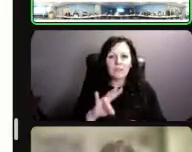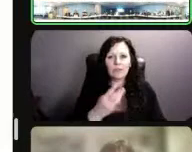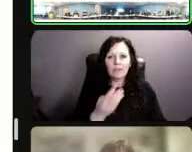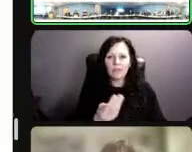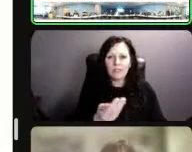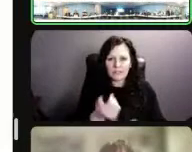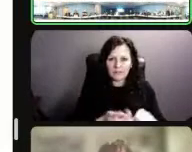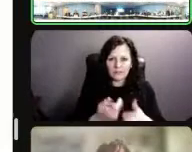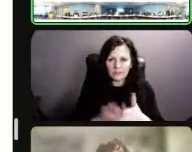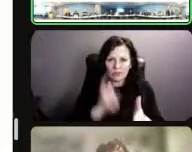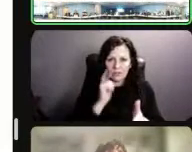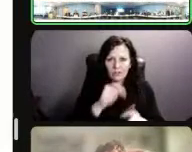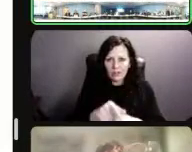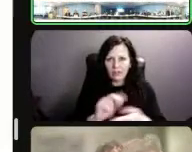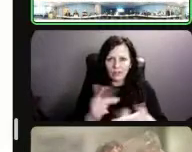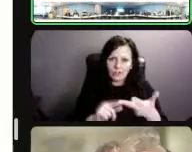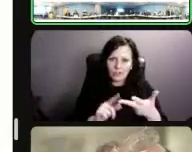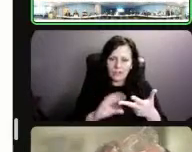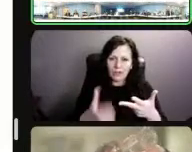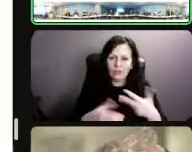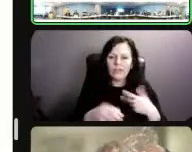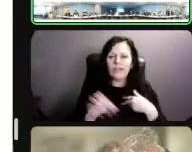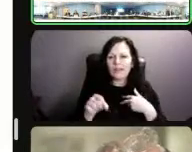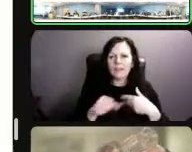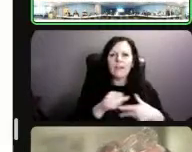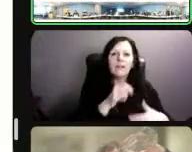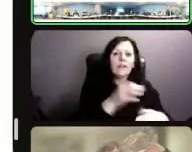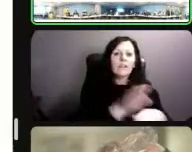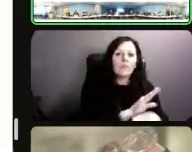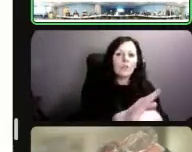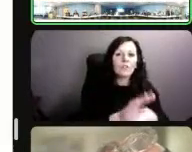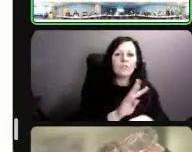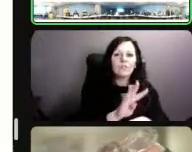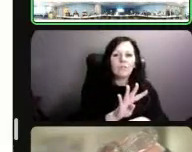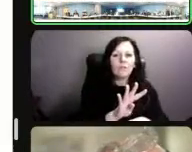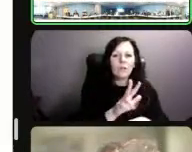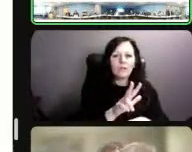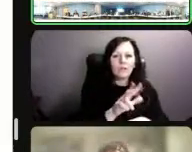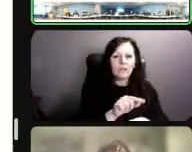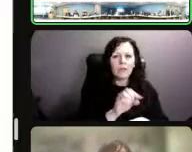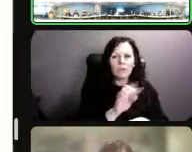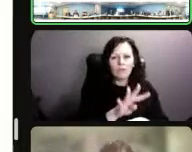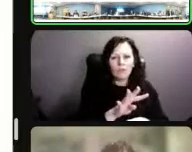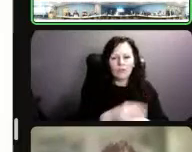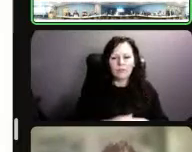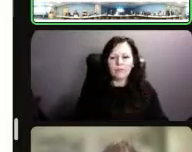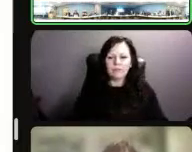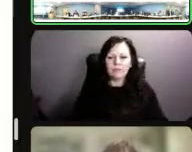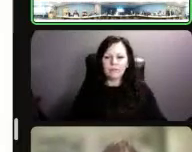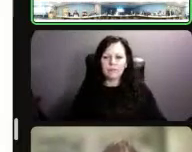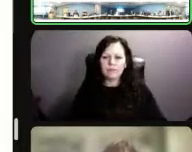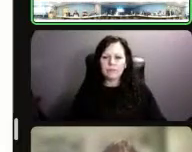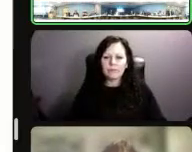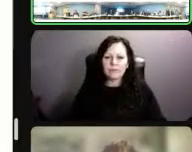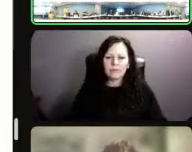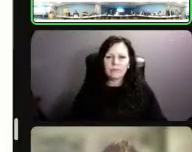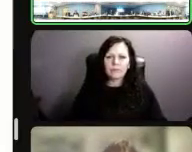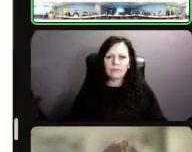THE WINNER. SO 7 14 PER UNIT PER MONTH?